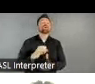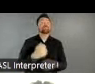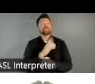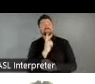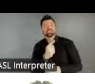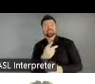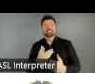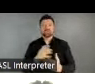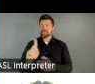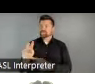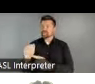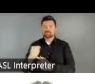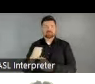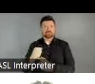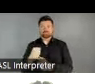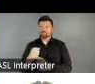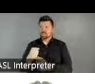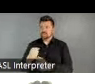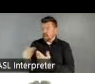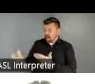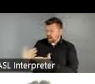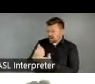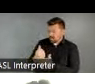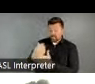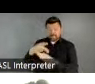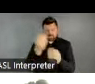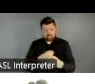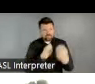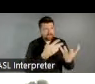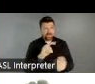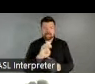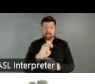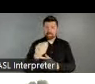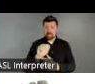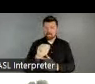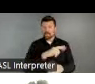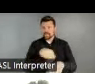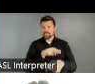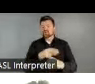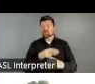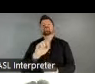data is readily available through the NEA's National Arts Statistics and Evidence Reporting